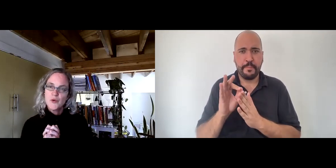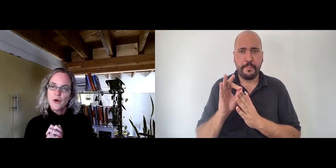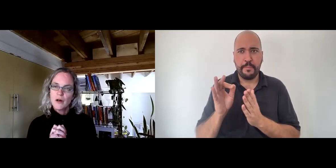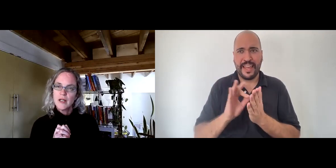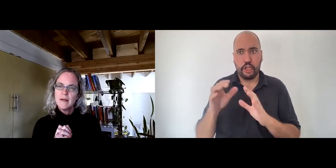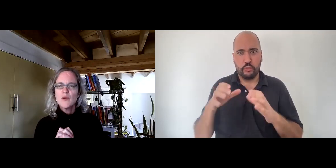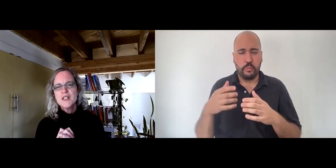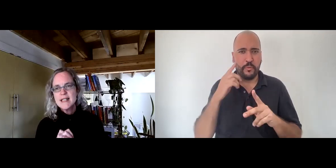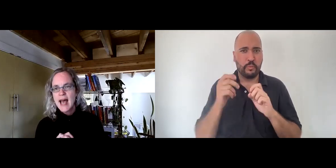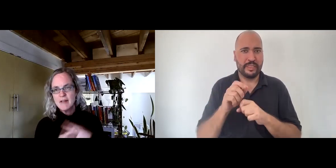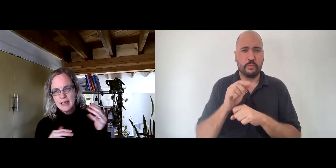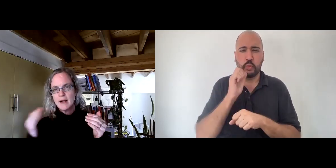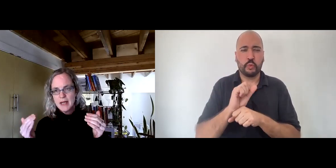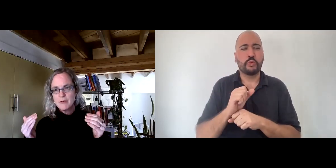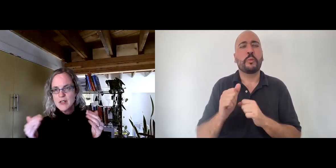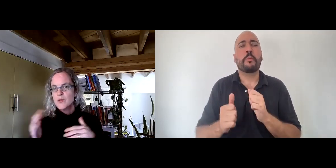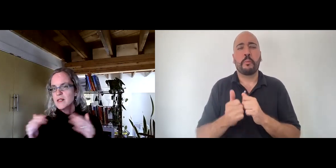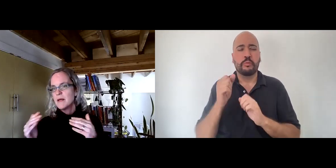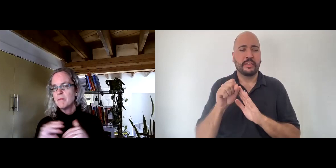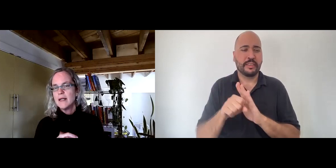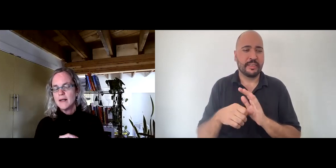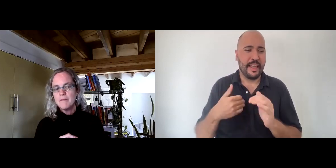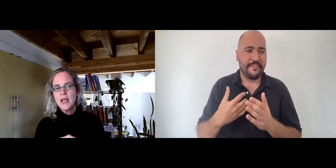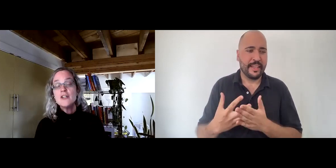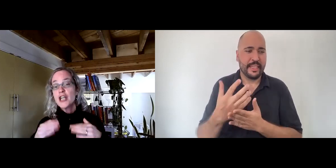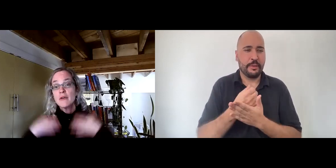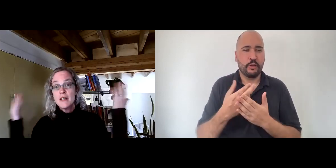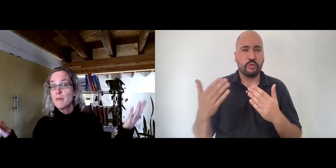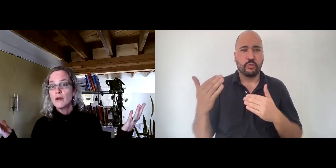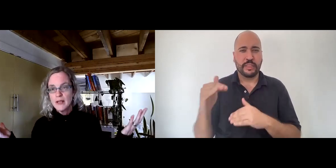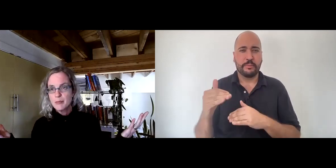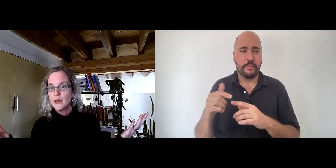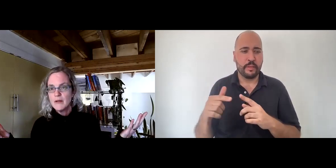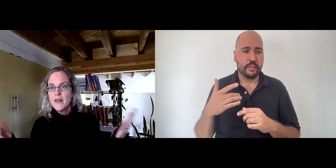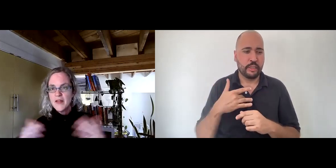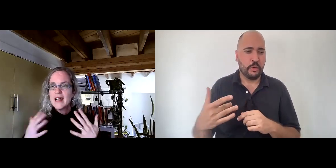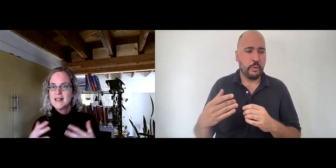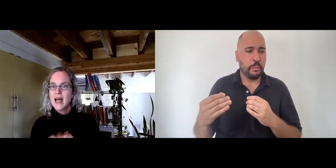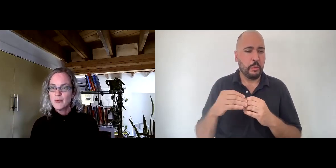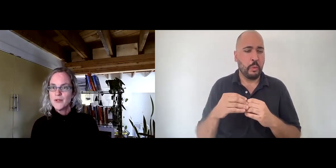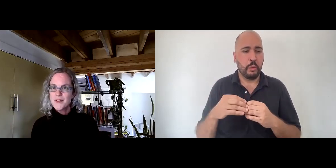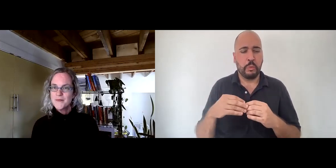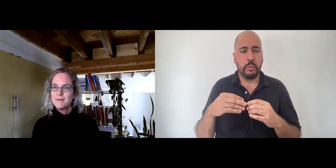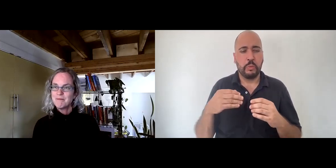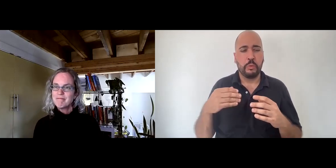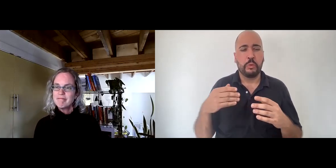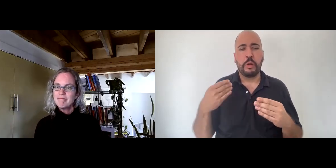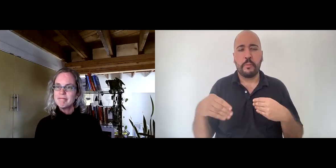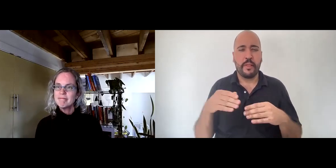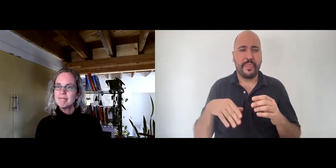have an income and a resource limit, but generally they're more liberal than the SSI rules.